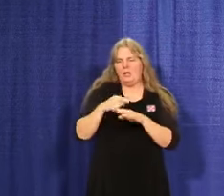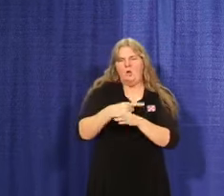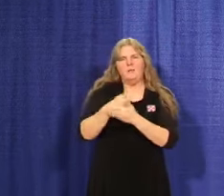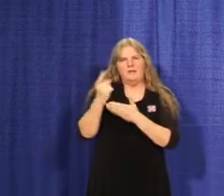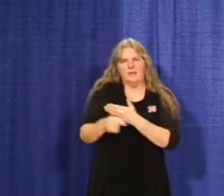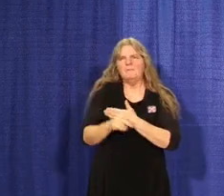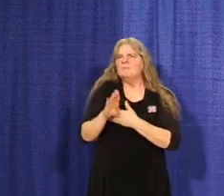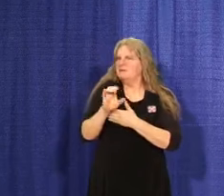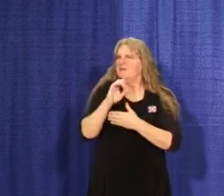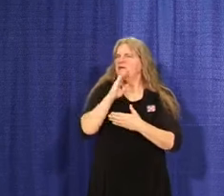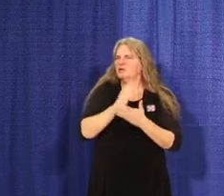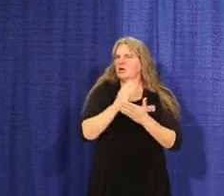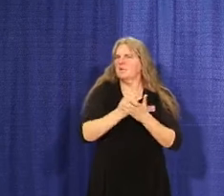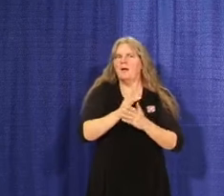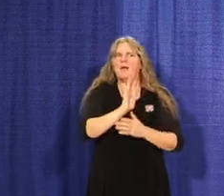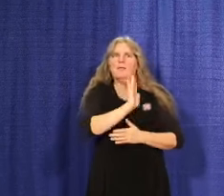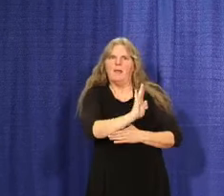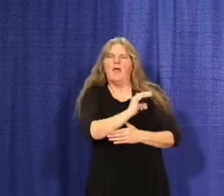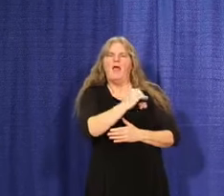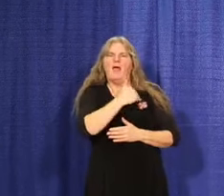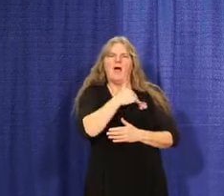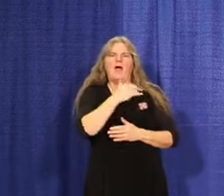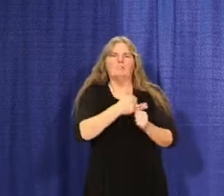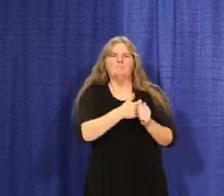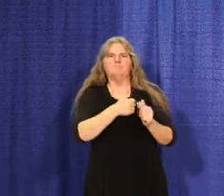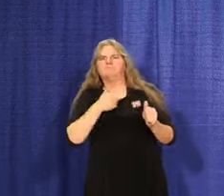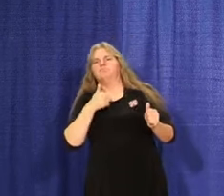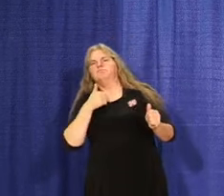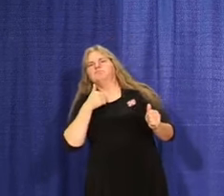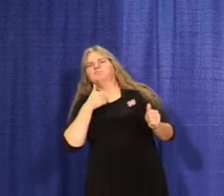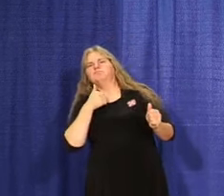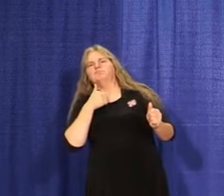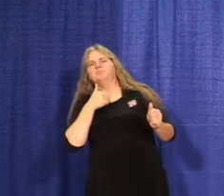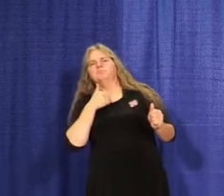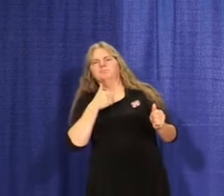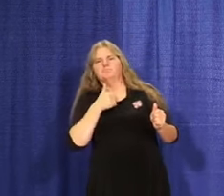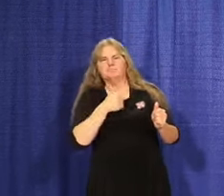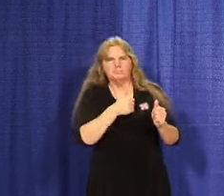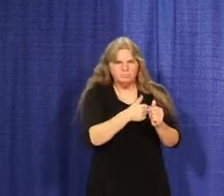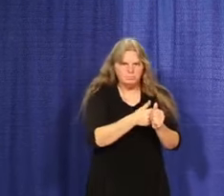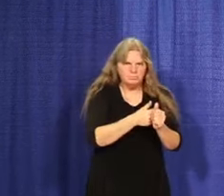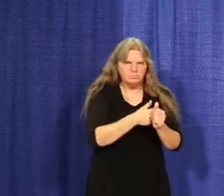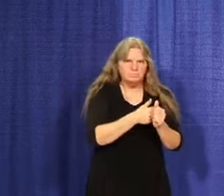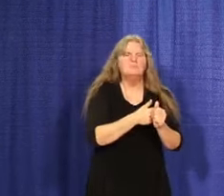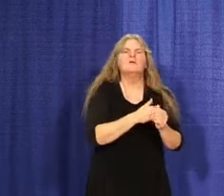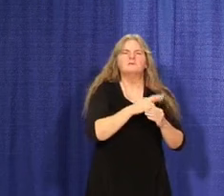I mean, yes, they addressed many of the issues that were flagging